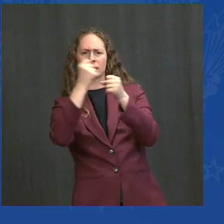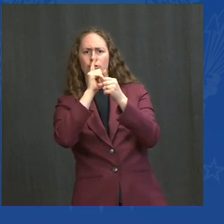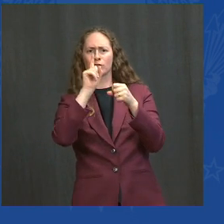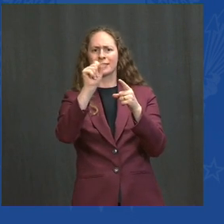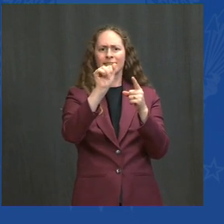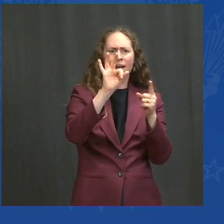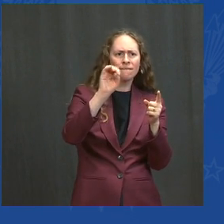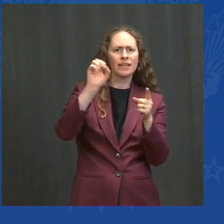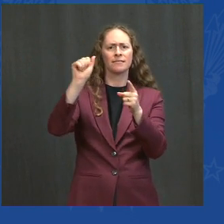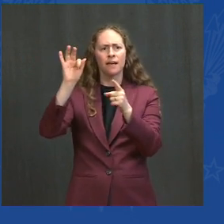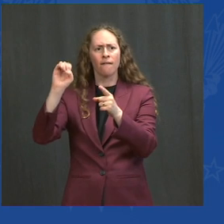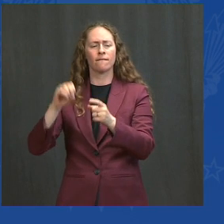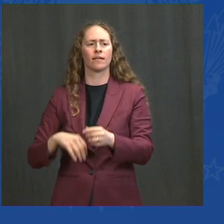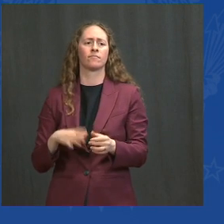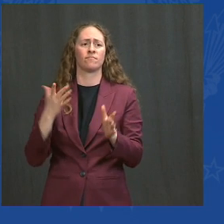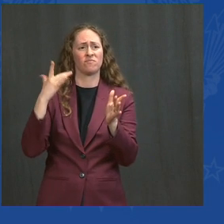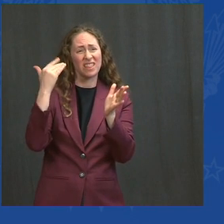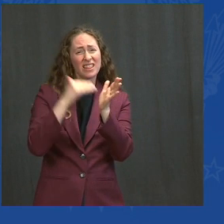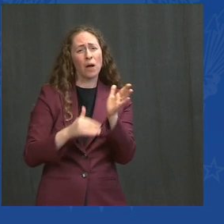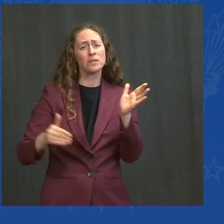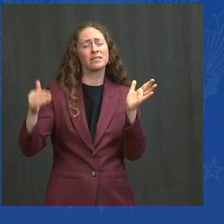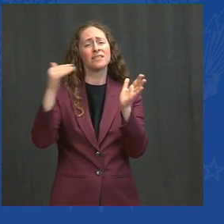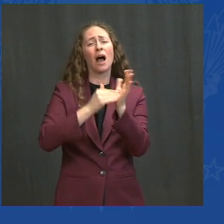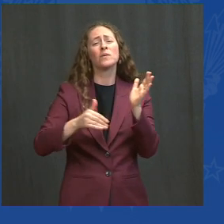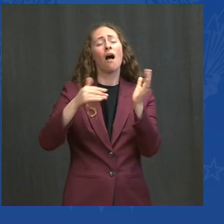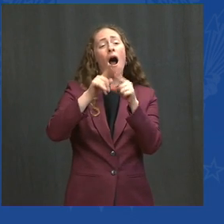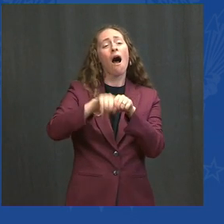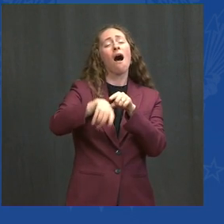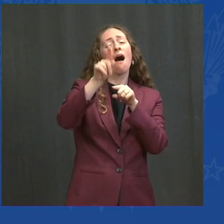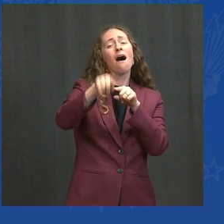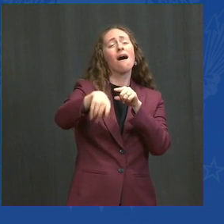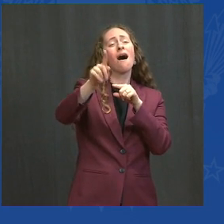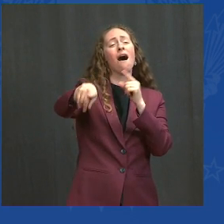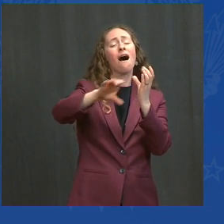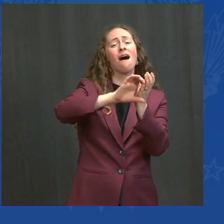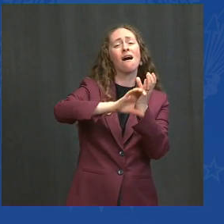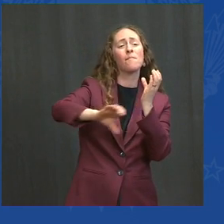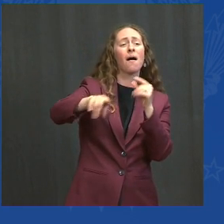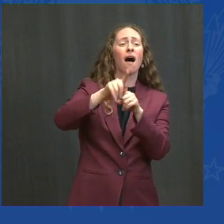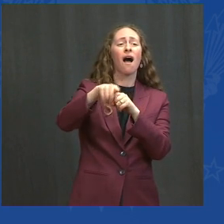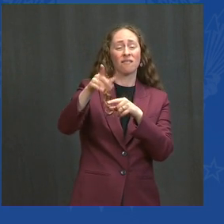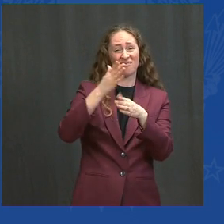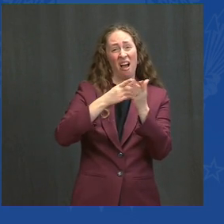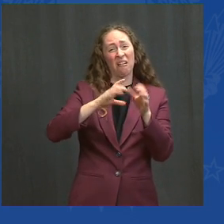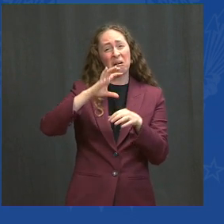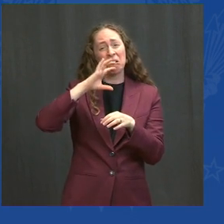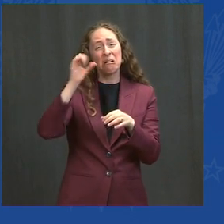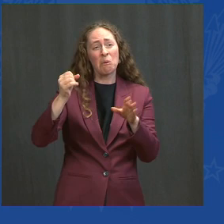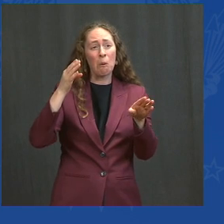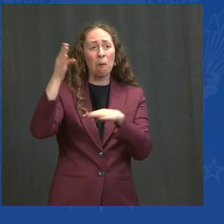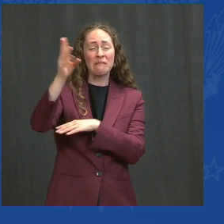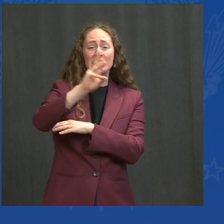The vast majority of those pipes are 60 years or older -- some of them more than 80 years old. A lot of them are leaking.